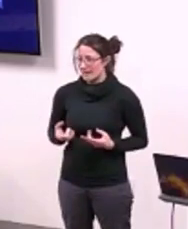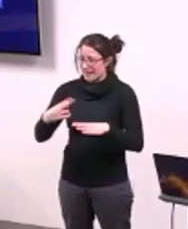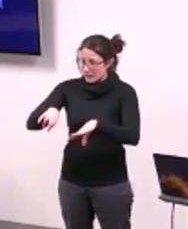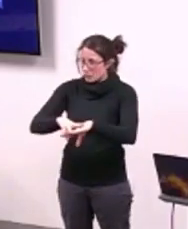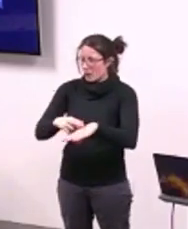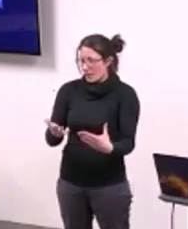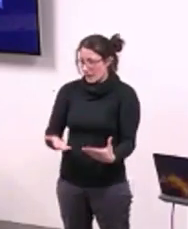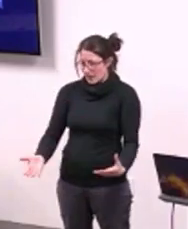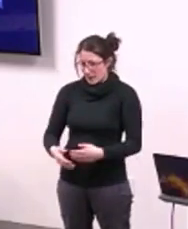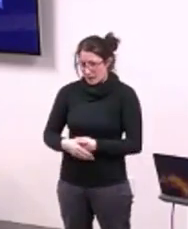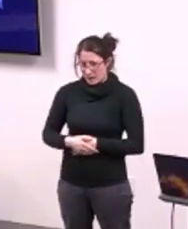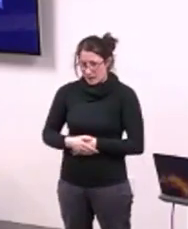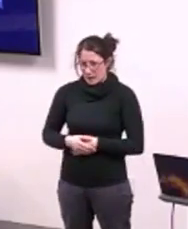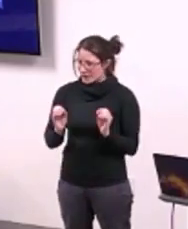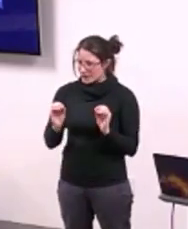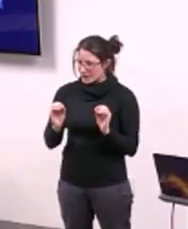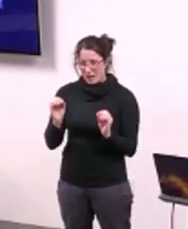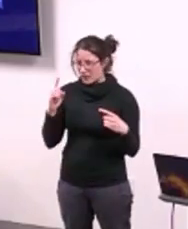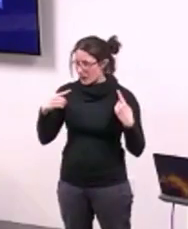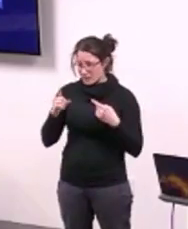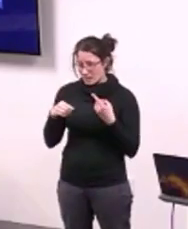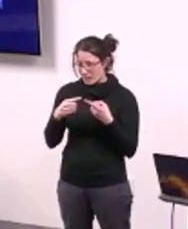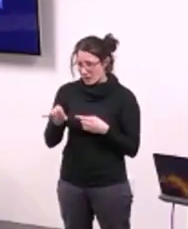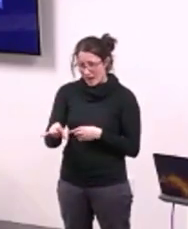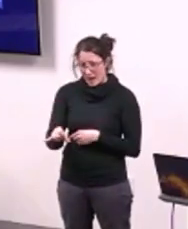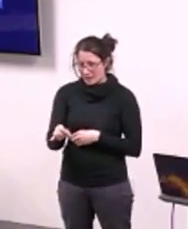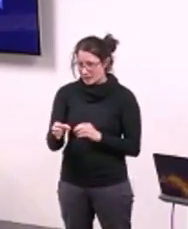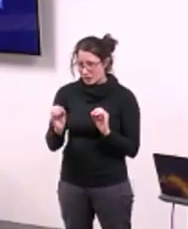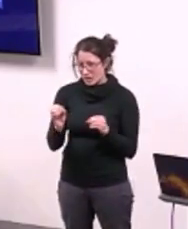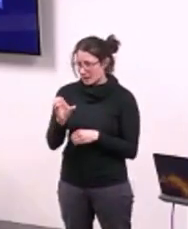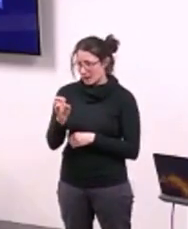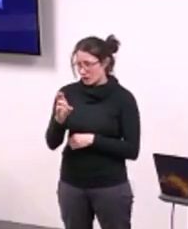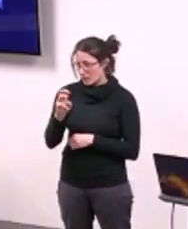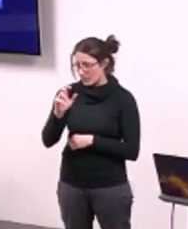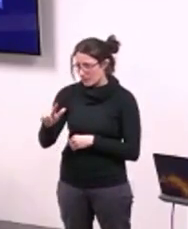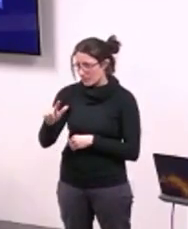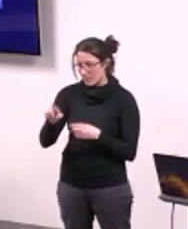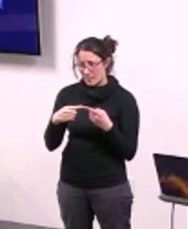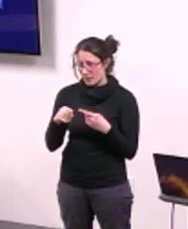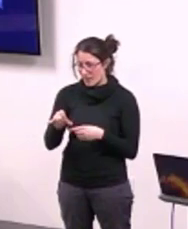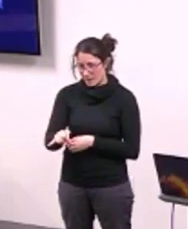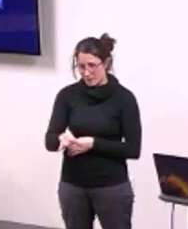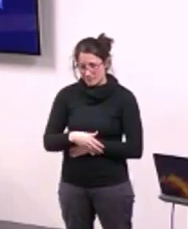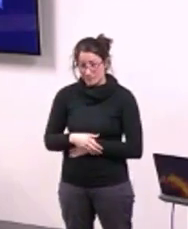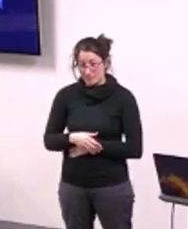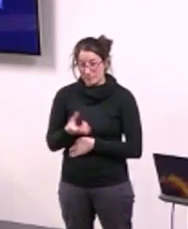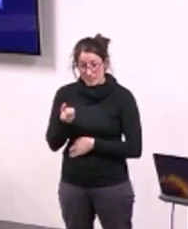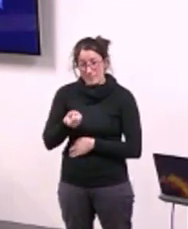there's nothing crazy about it. There's nothing criminal about it. It makes sense, especially